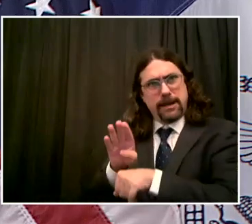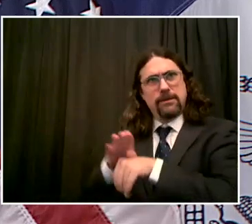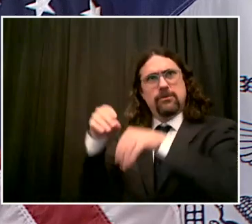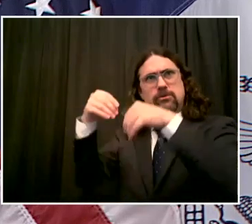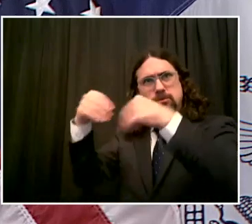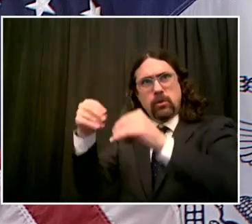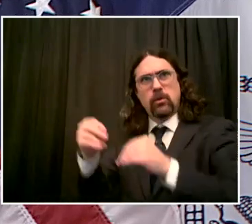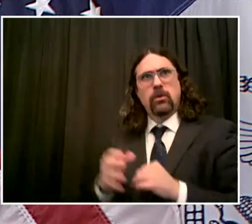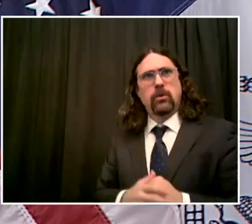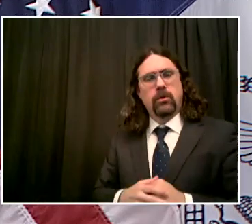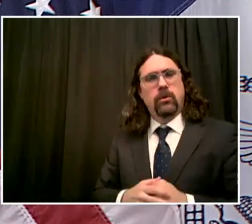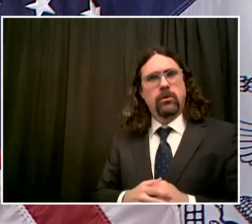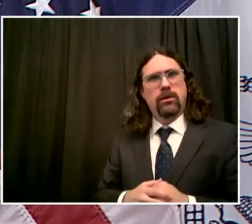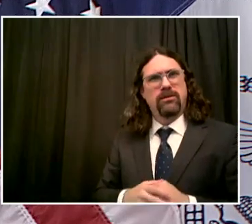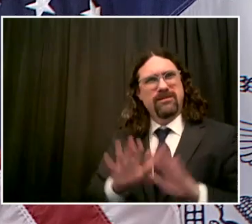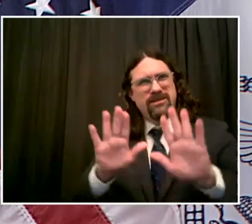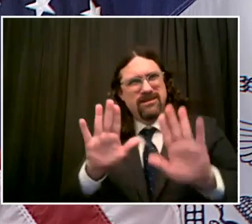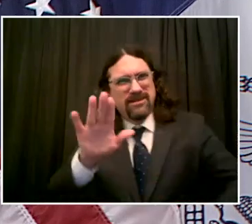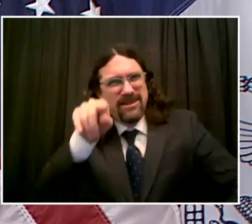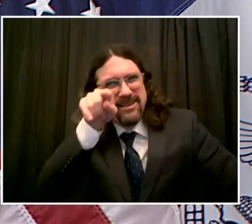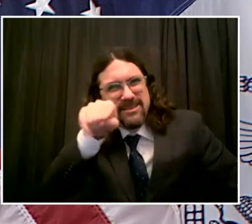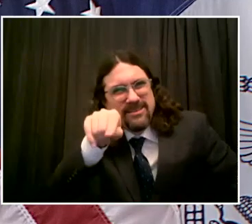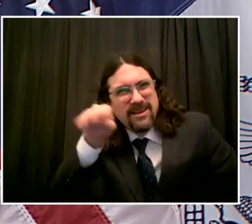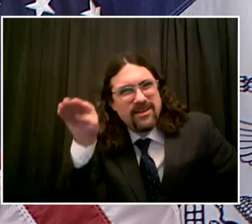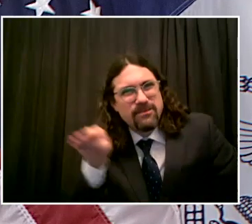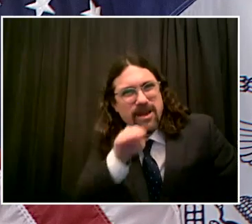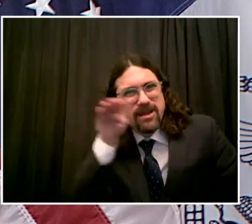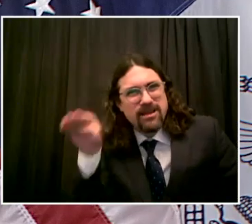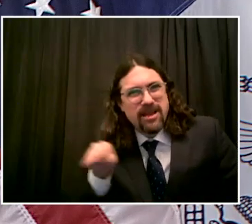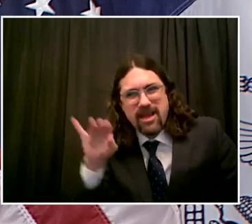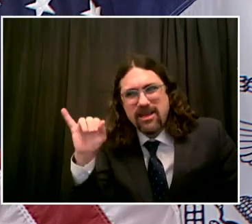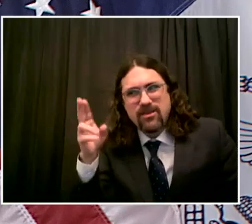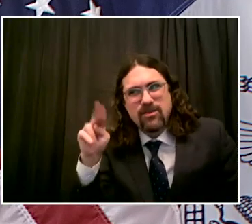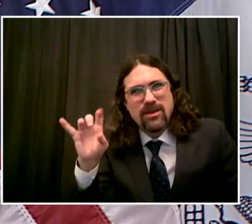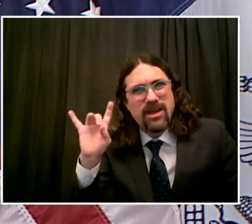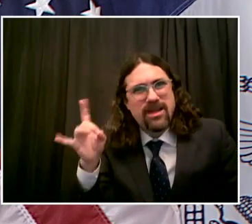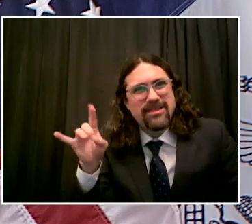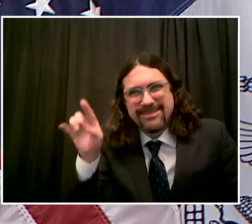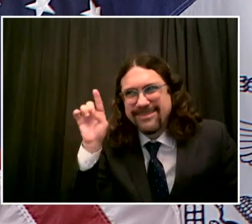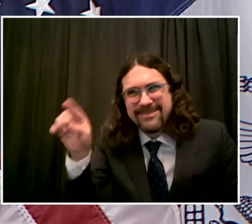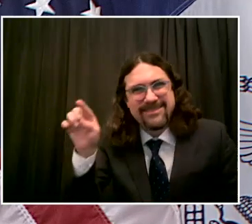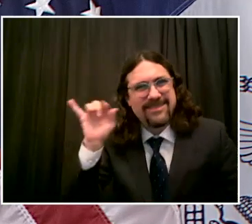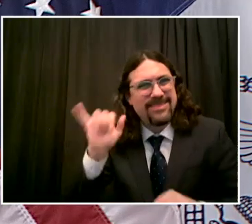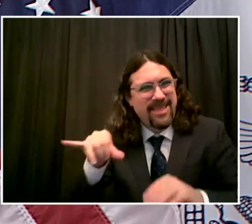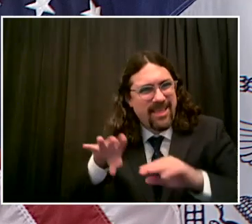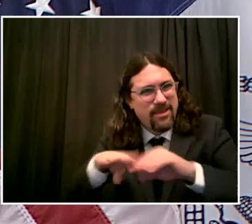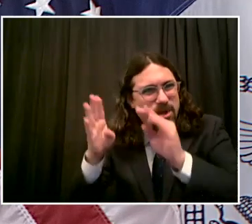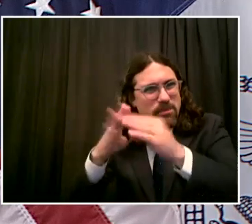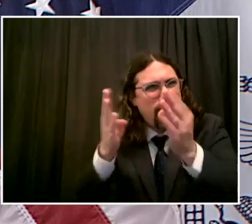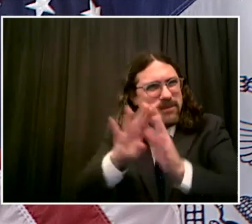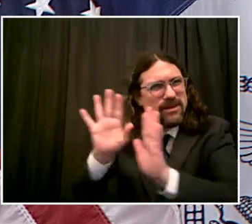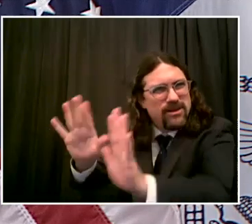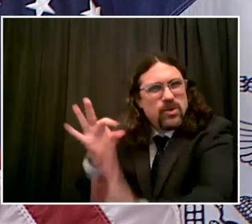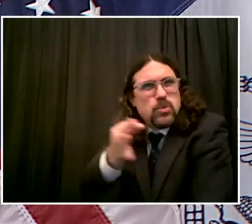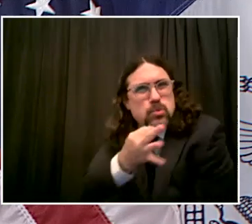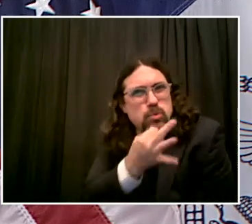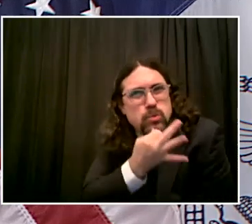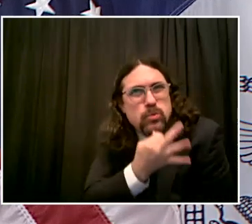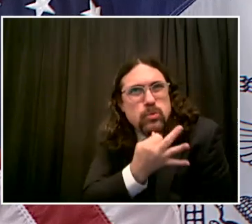GET RELIEF, I WANT TO TELL YOU IN THE MIDDLE OF THIS WE ARE